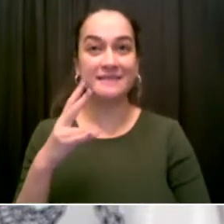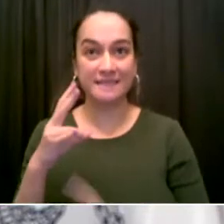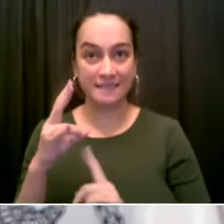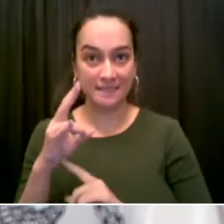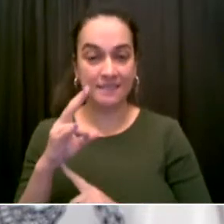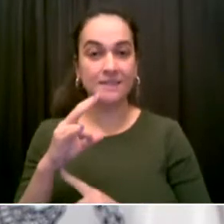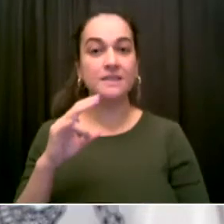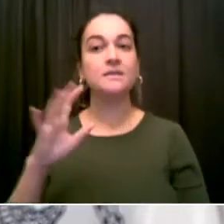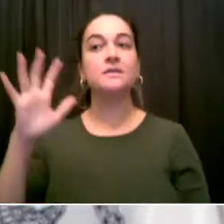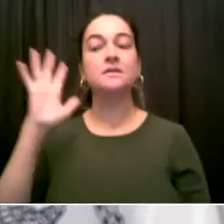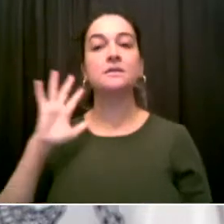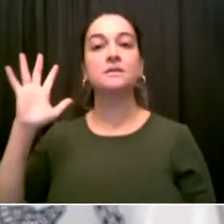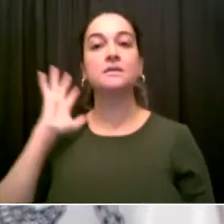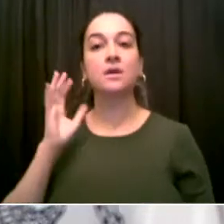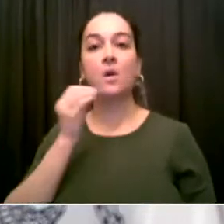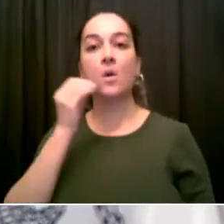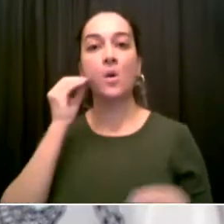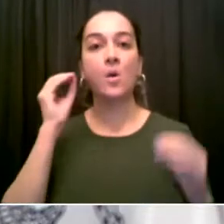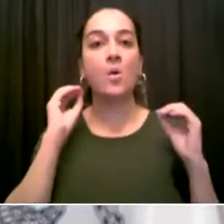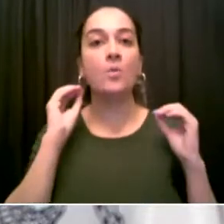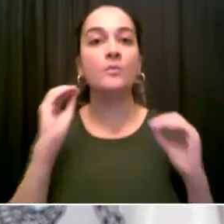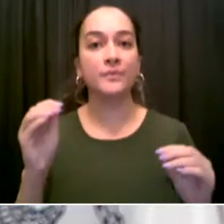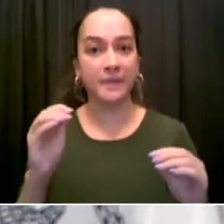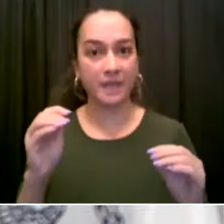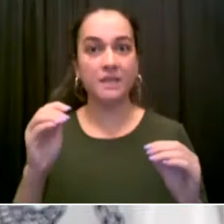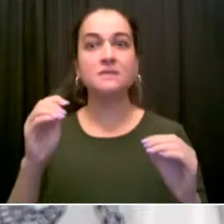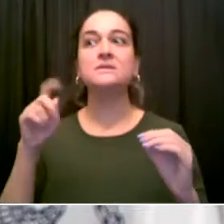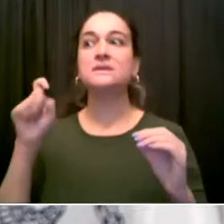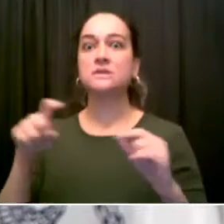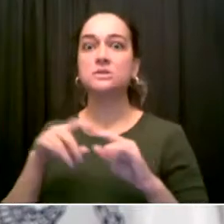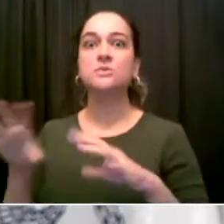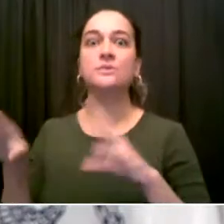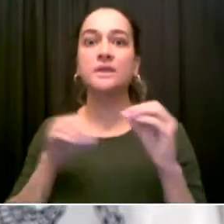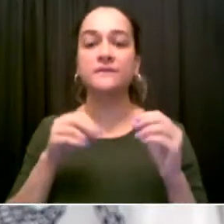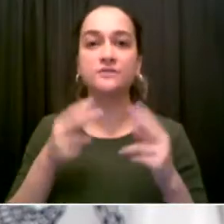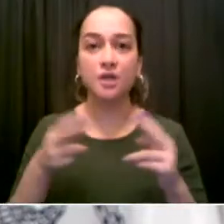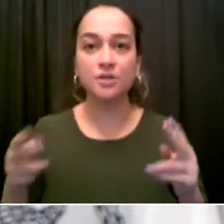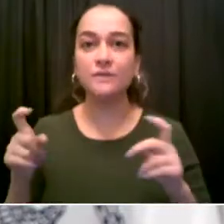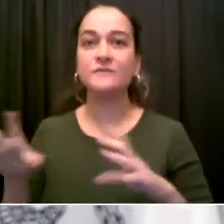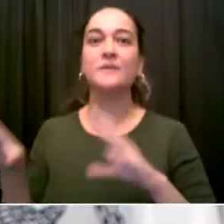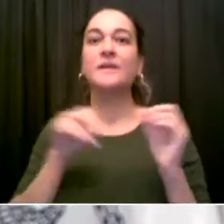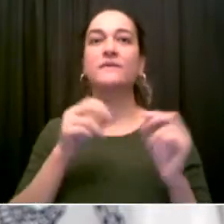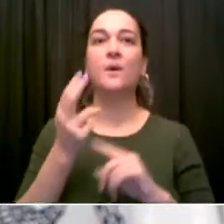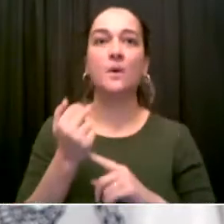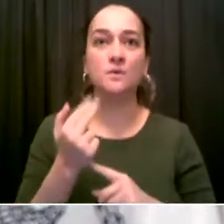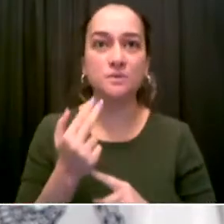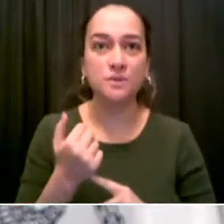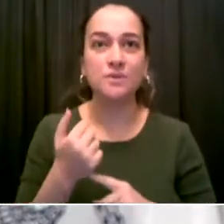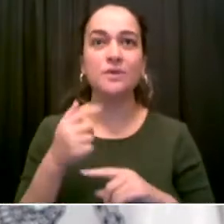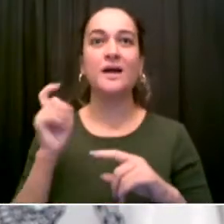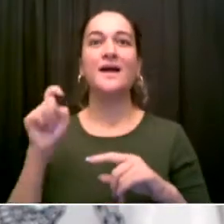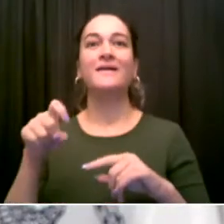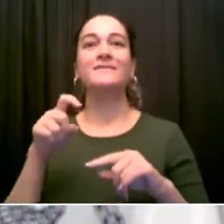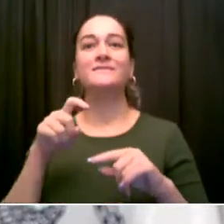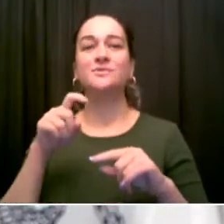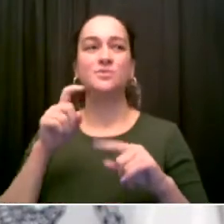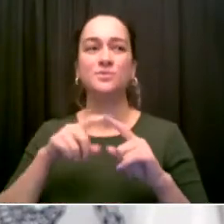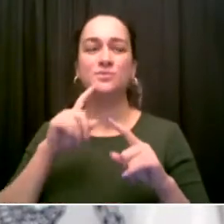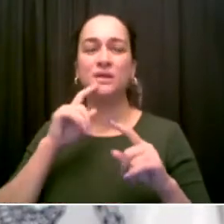YEARS AGO IN 2017, WE WANTED TO GET OUT OF